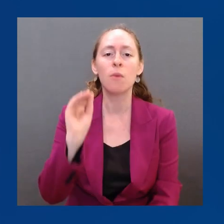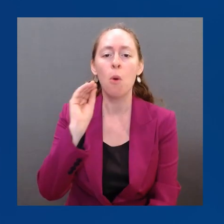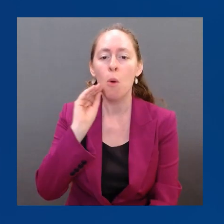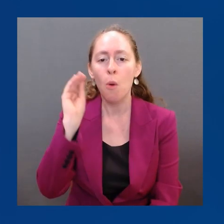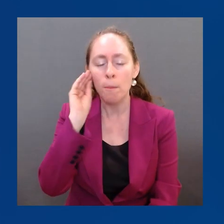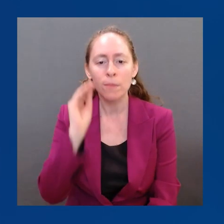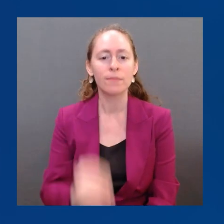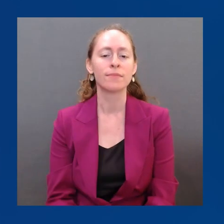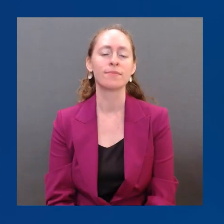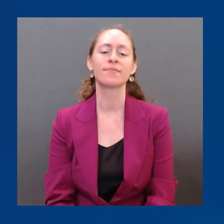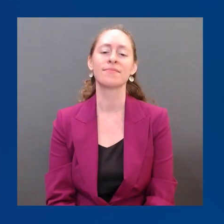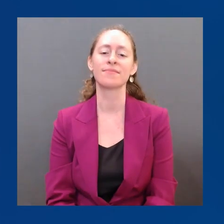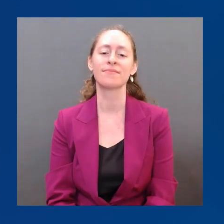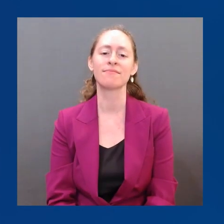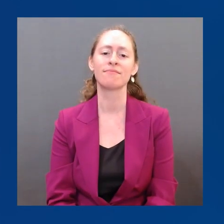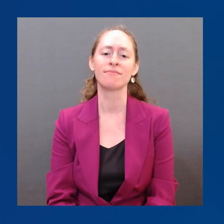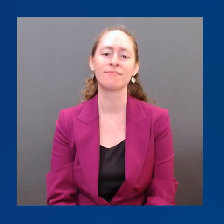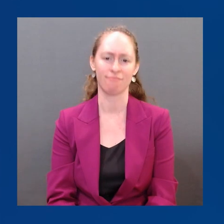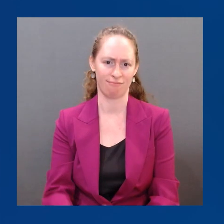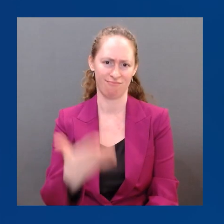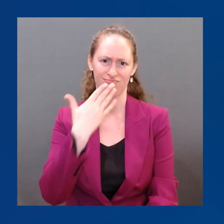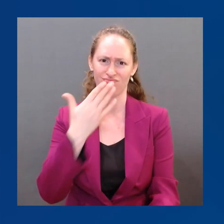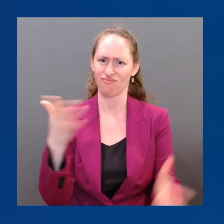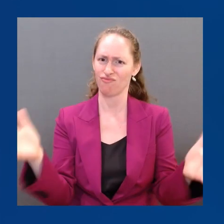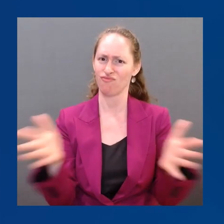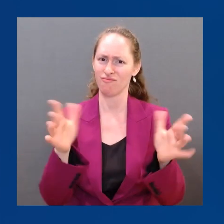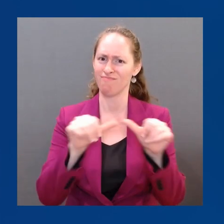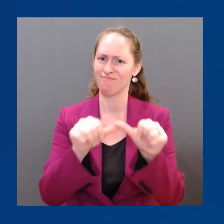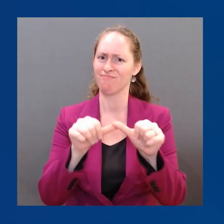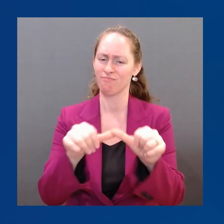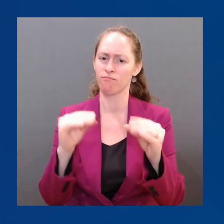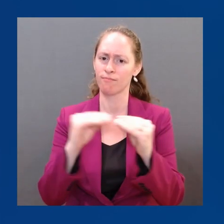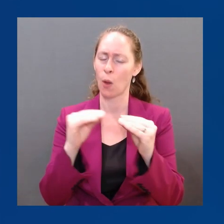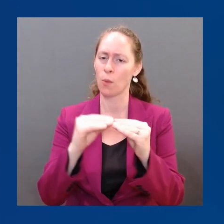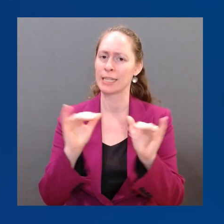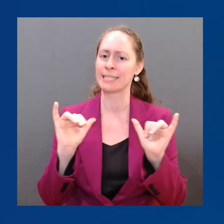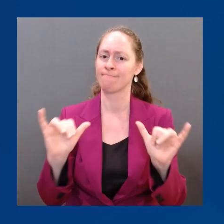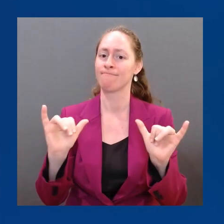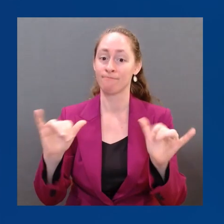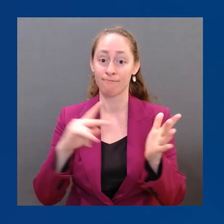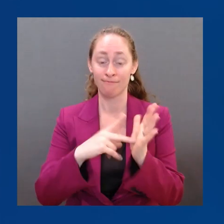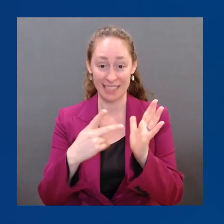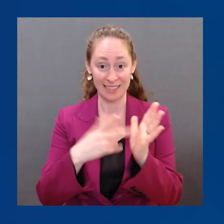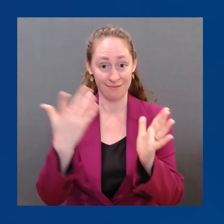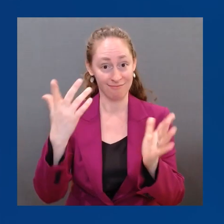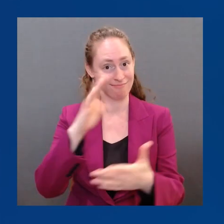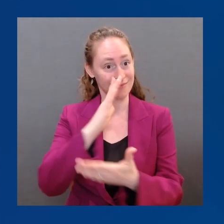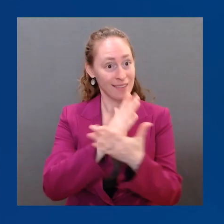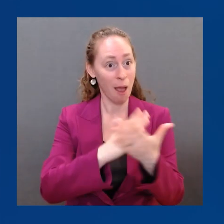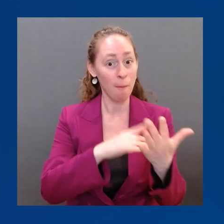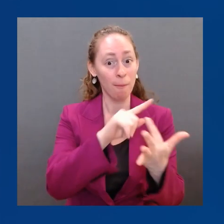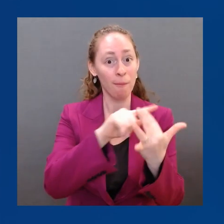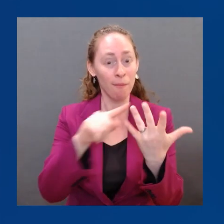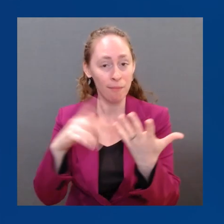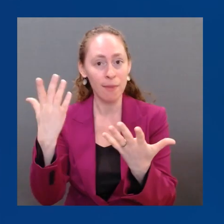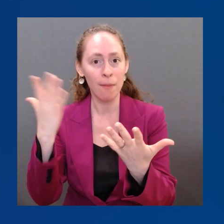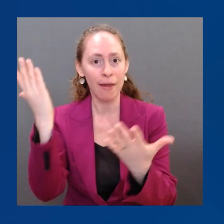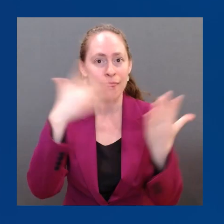But what that means is we're clearly undercounting infections undercounting cases. There's a lot of infections across America.